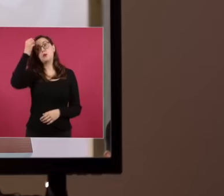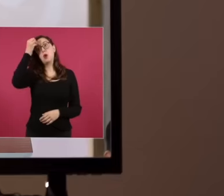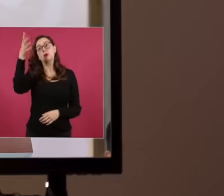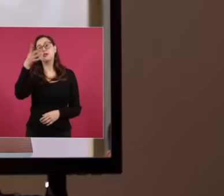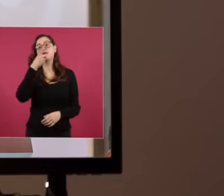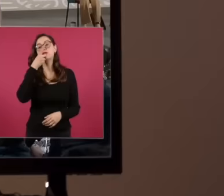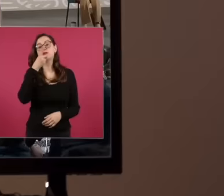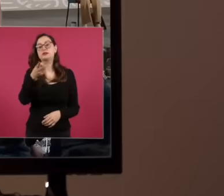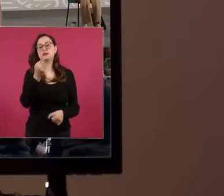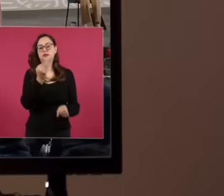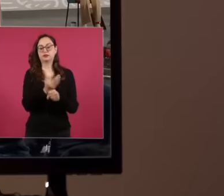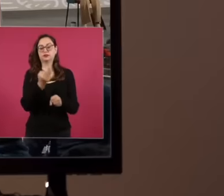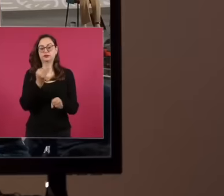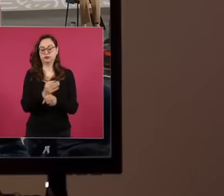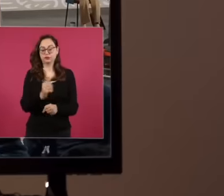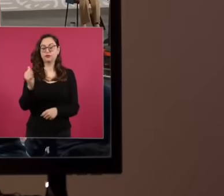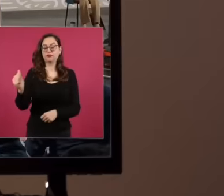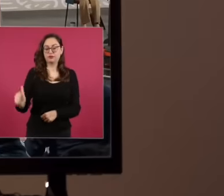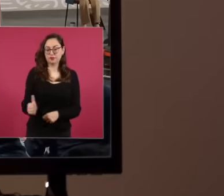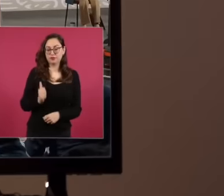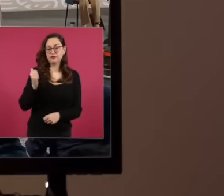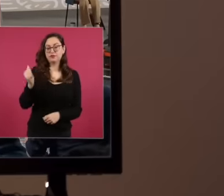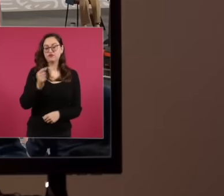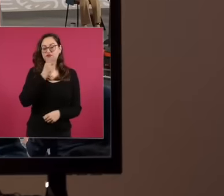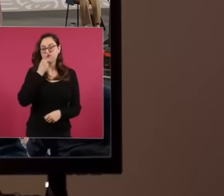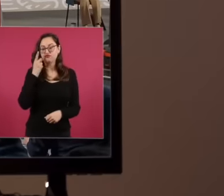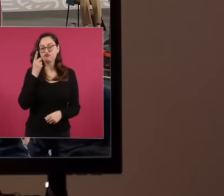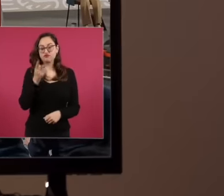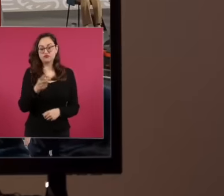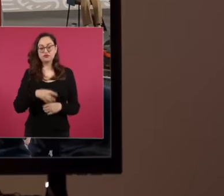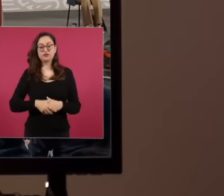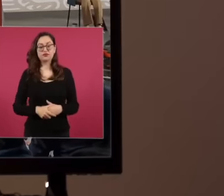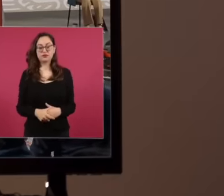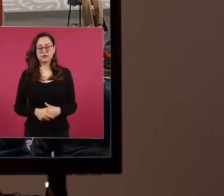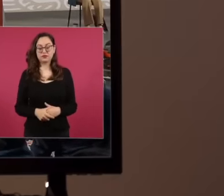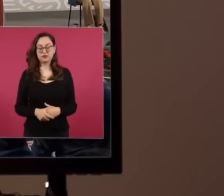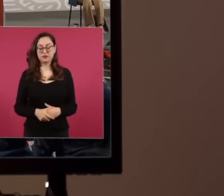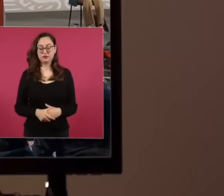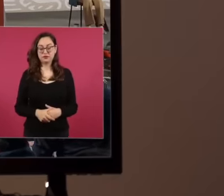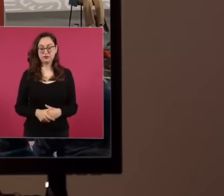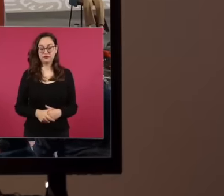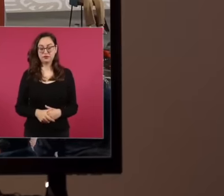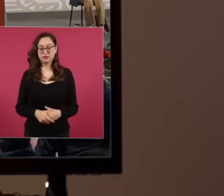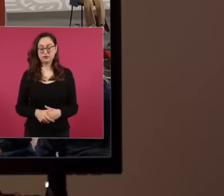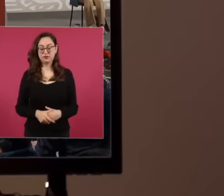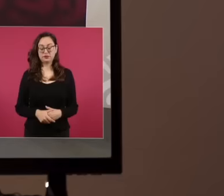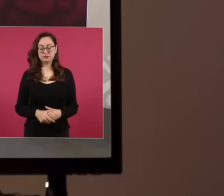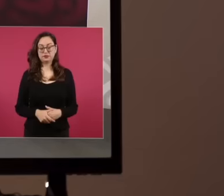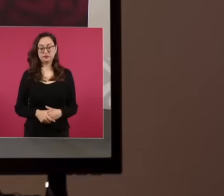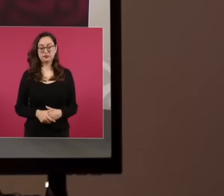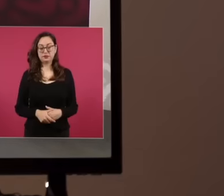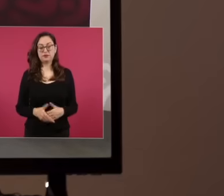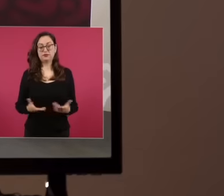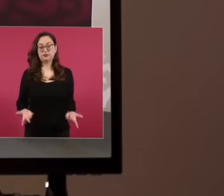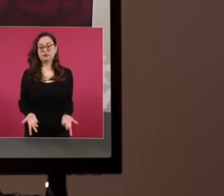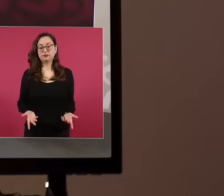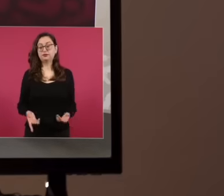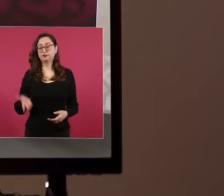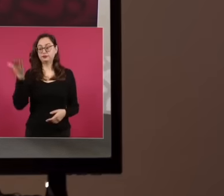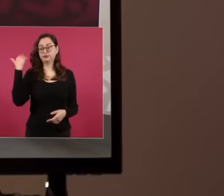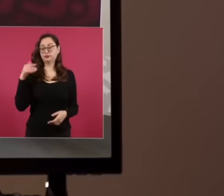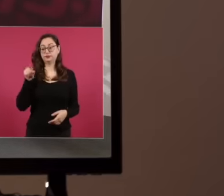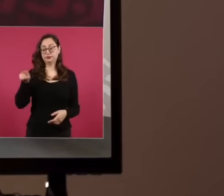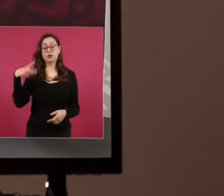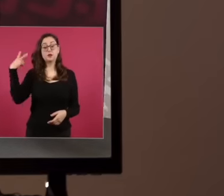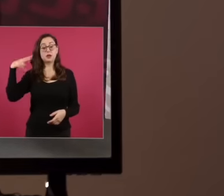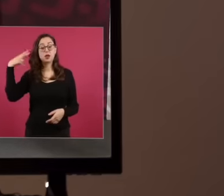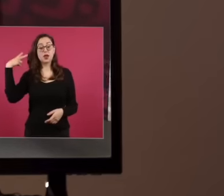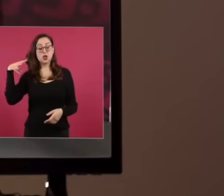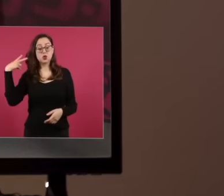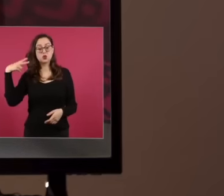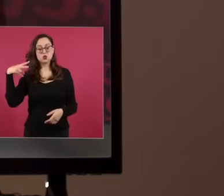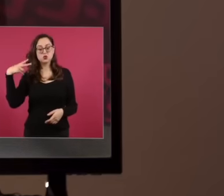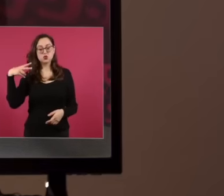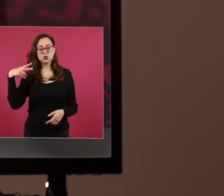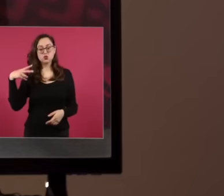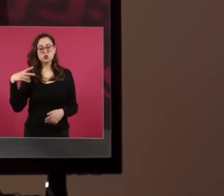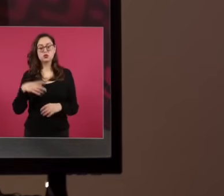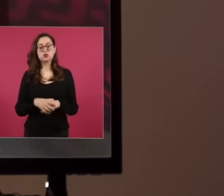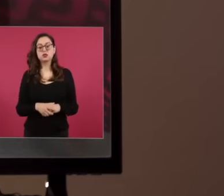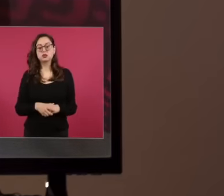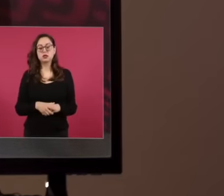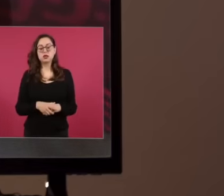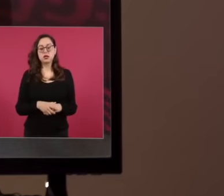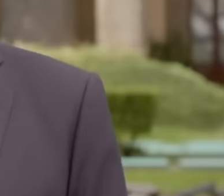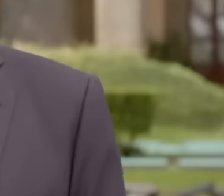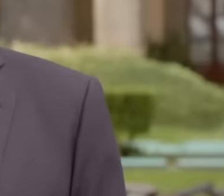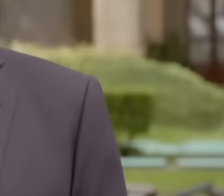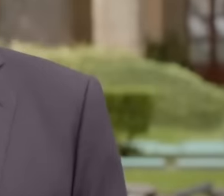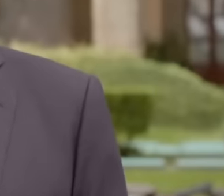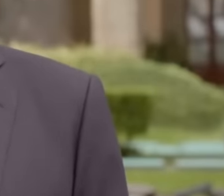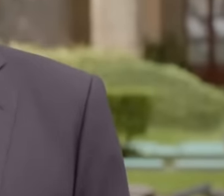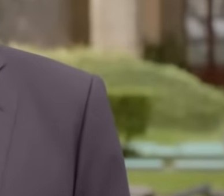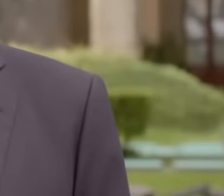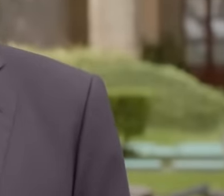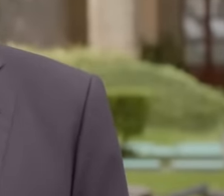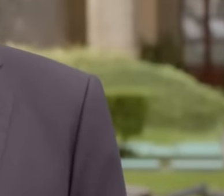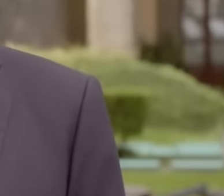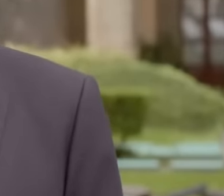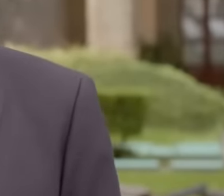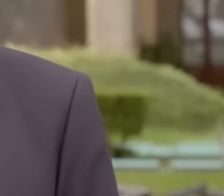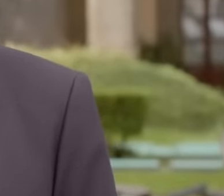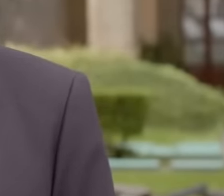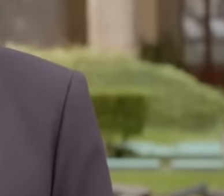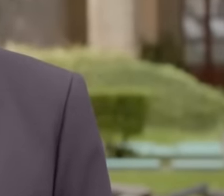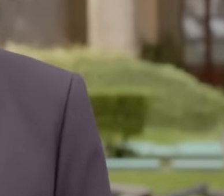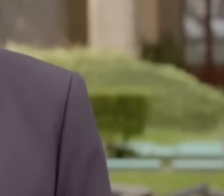they asked Rocío for 200 million on Televisa. The president of Mexico Andrés Manuel López Obrador